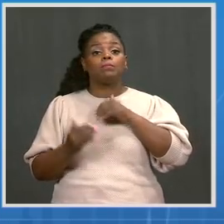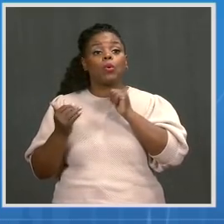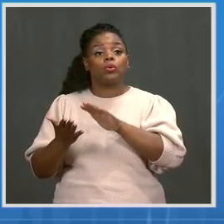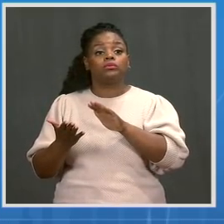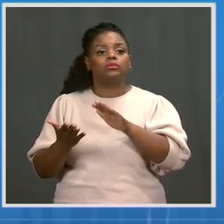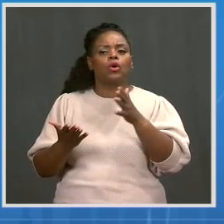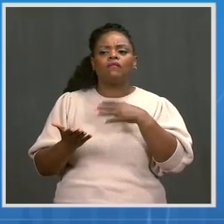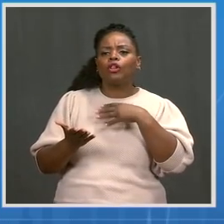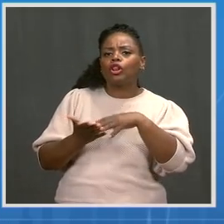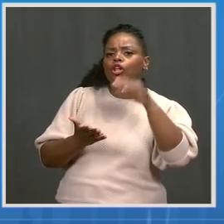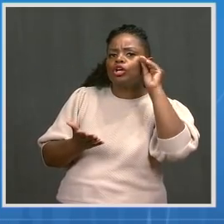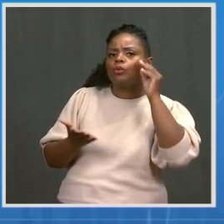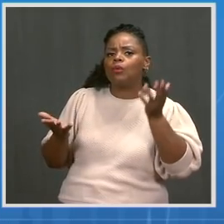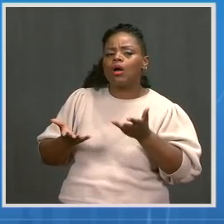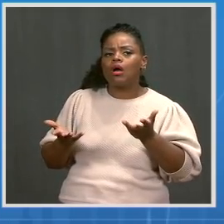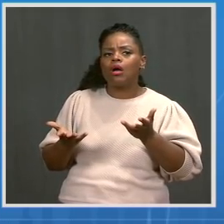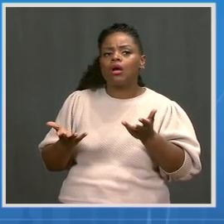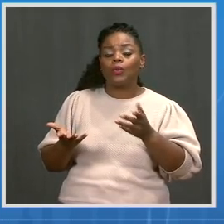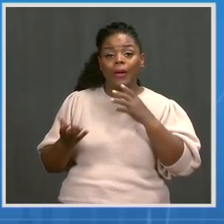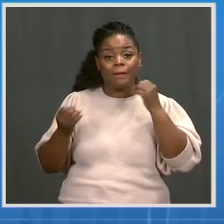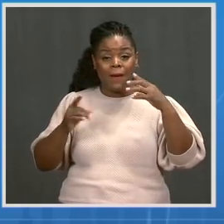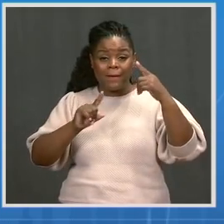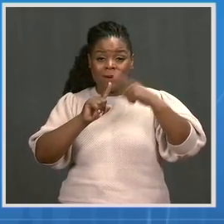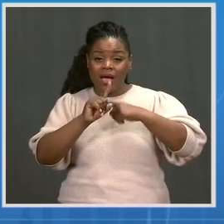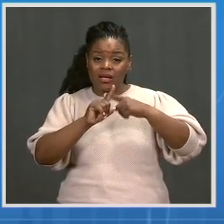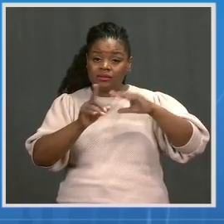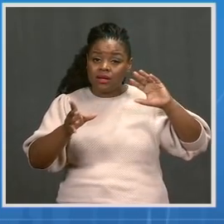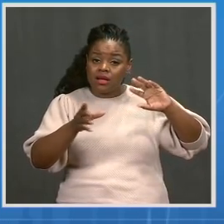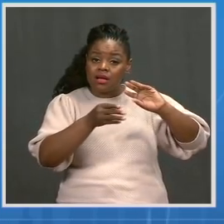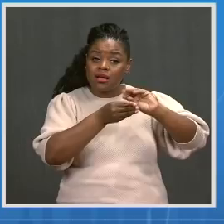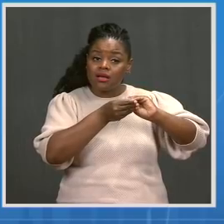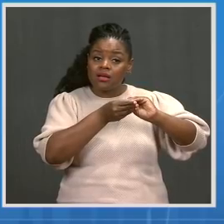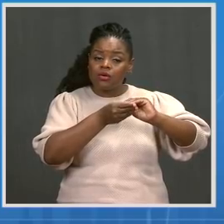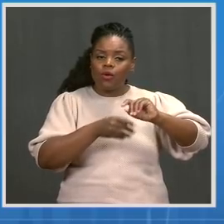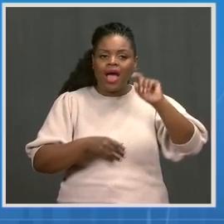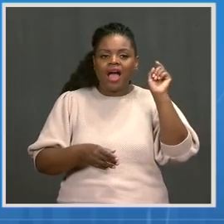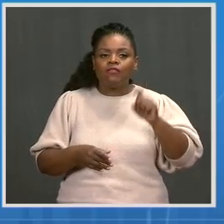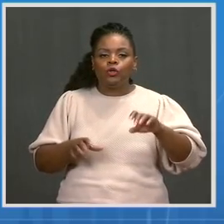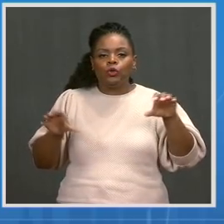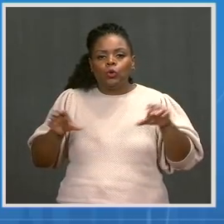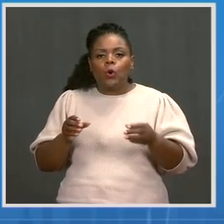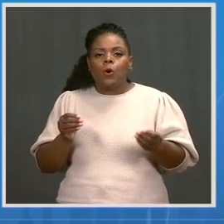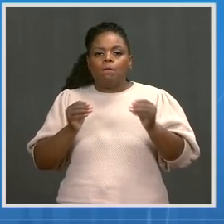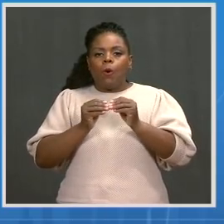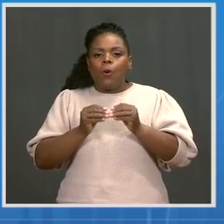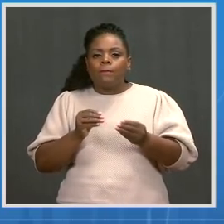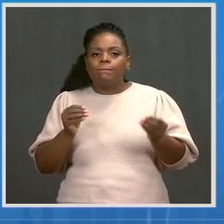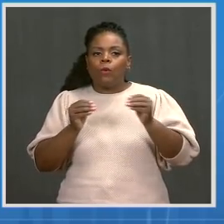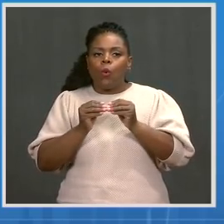you know, many months is that we have to go more and more and more local as this vaccination effort proceeds.